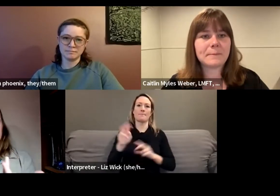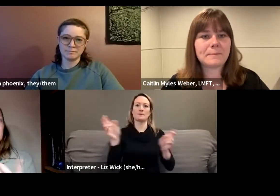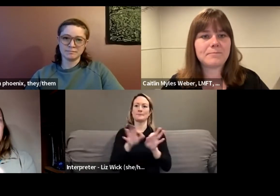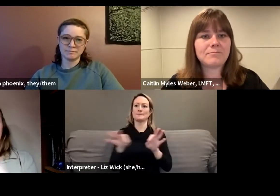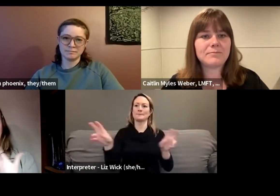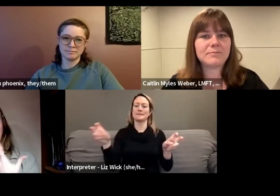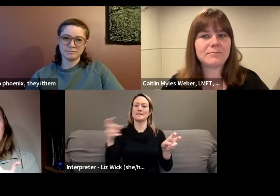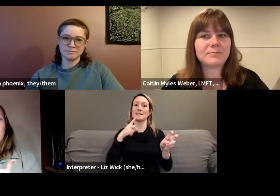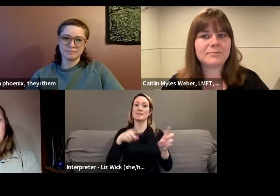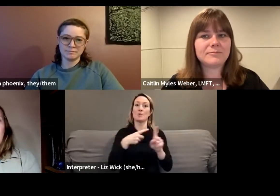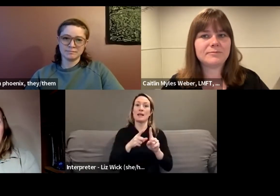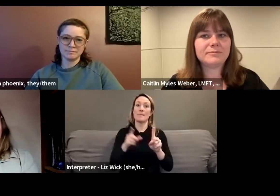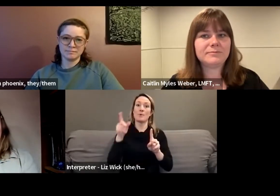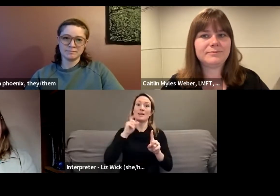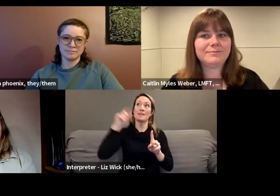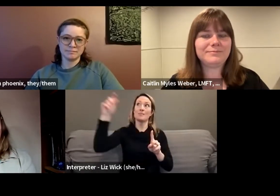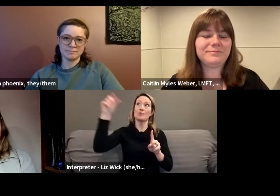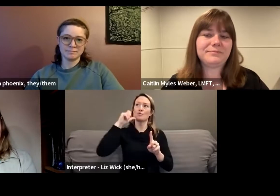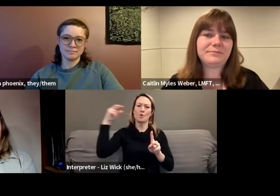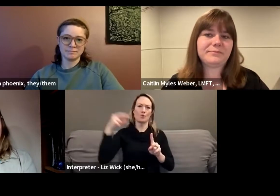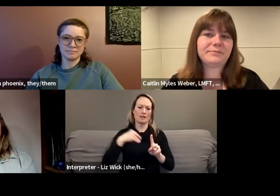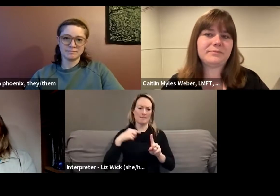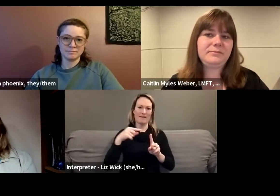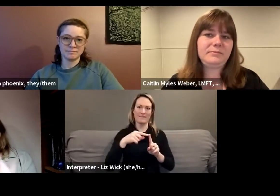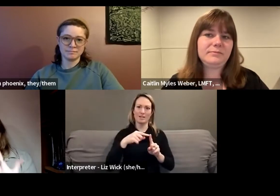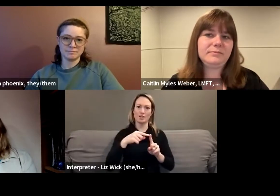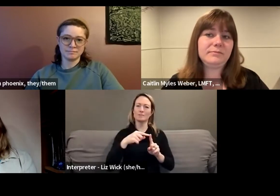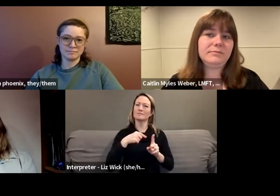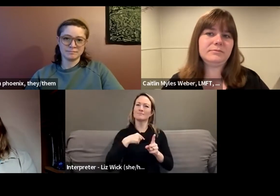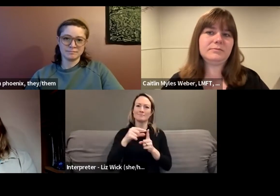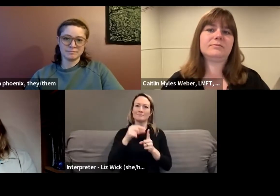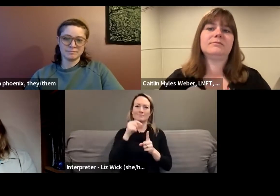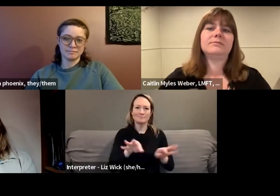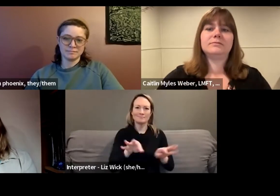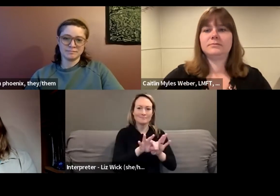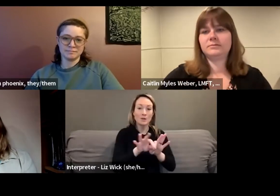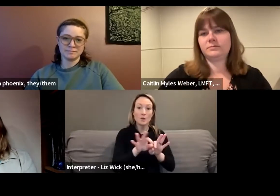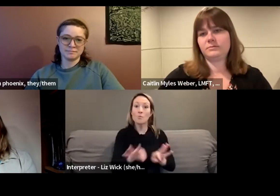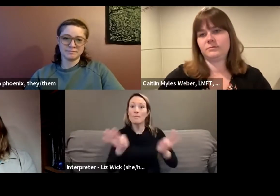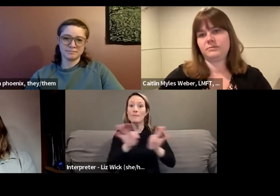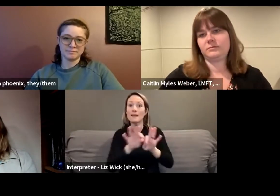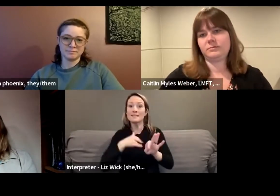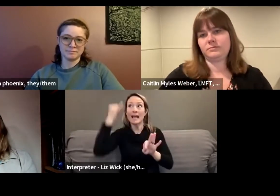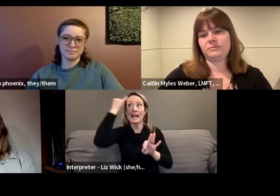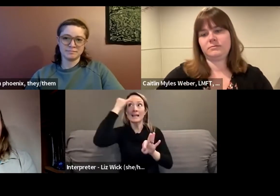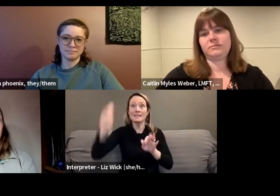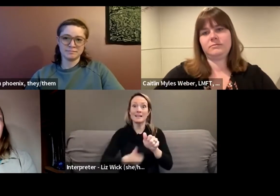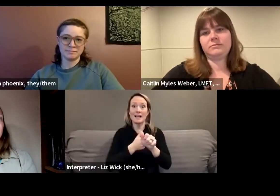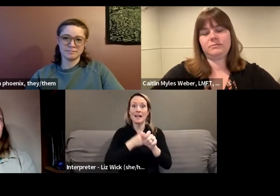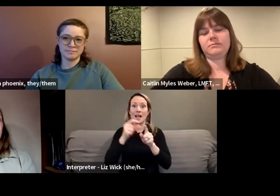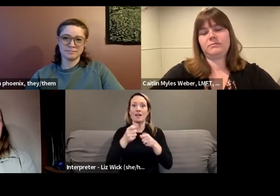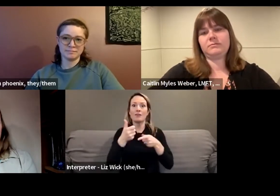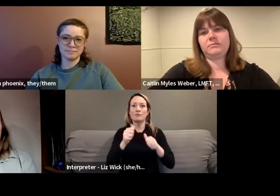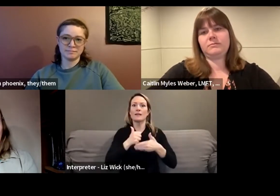It's this idea that my words aren't what matters. What matters is the idea my words are trying to help you find,